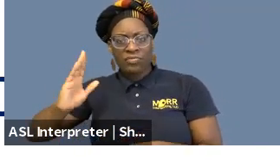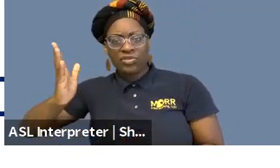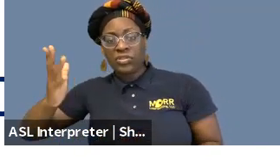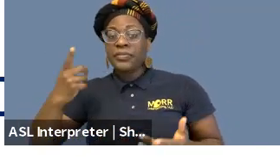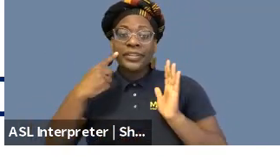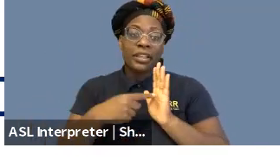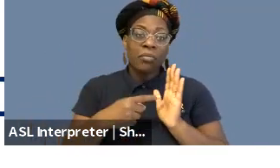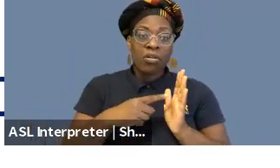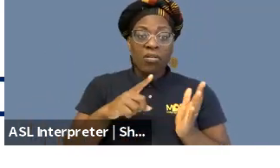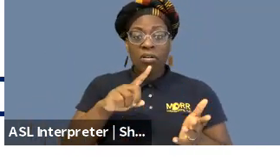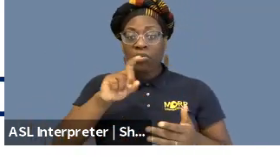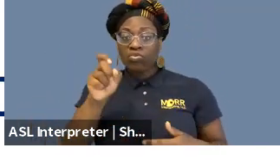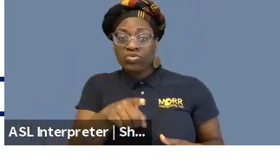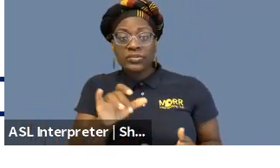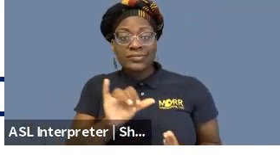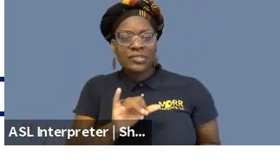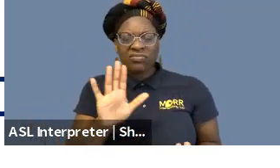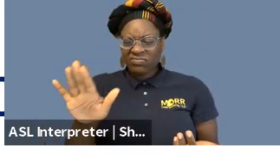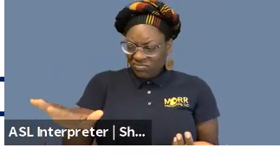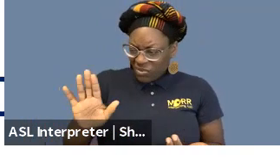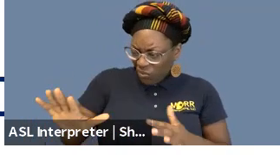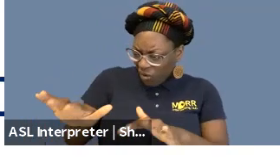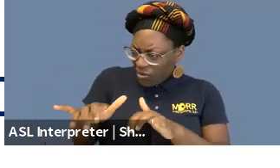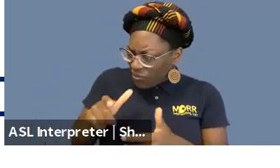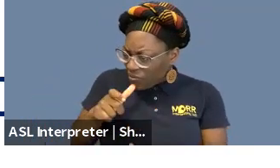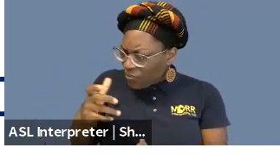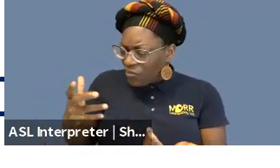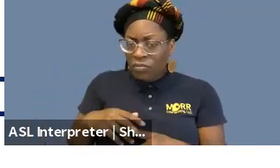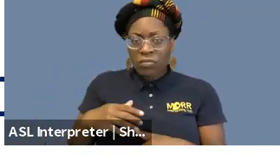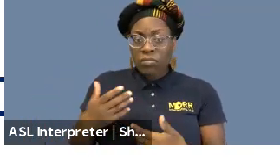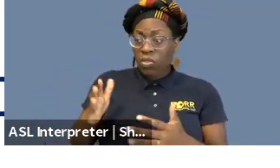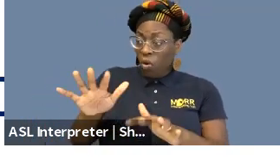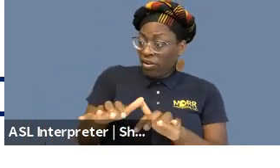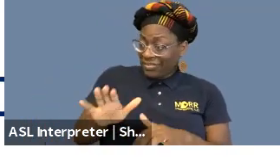? What is their educational background and how familiar will they be with your topic?